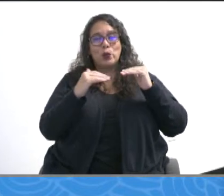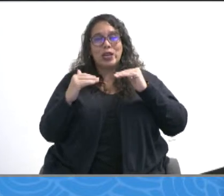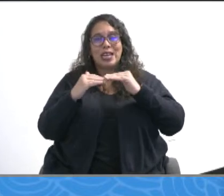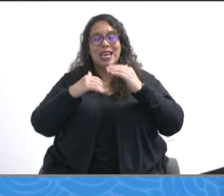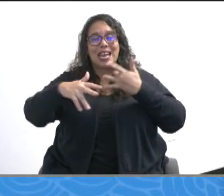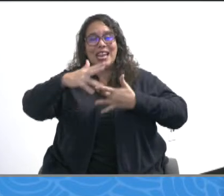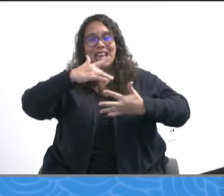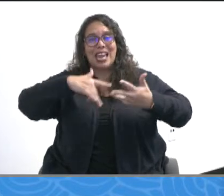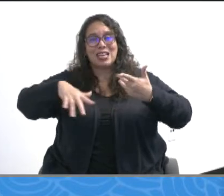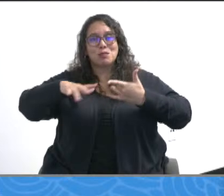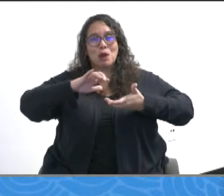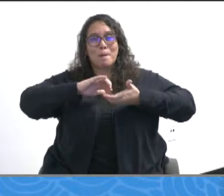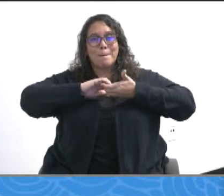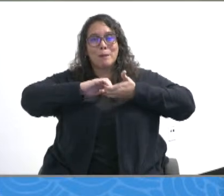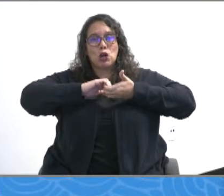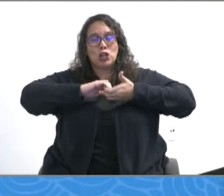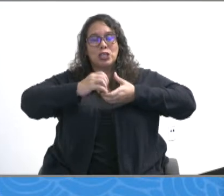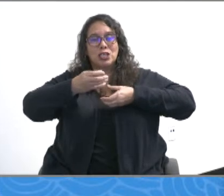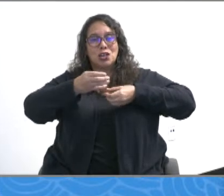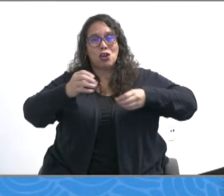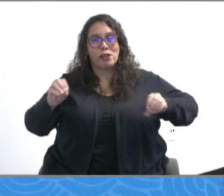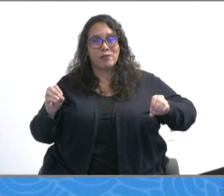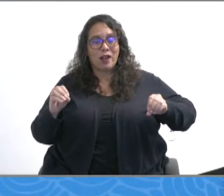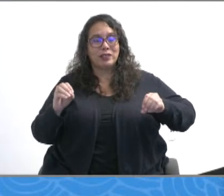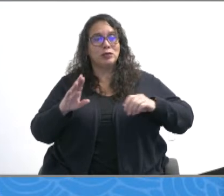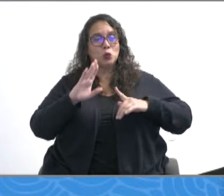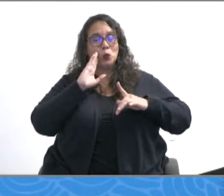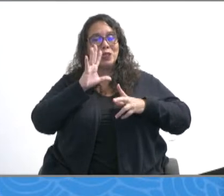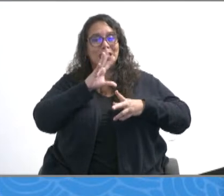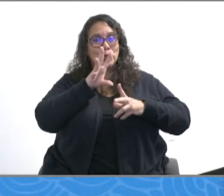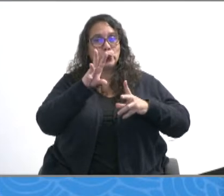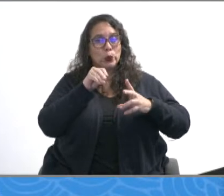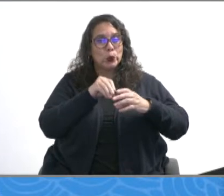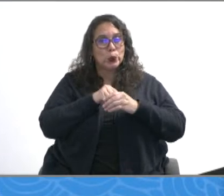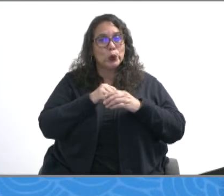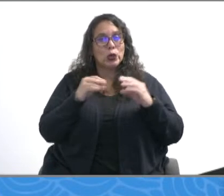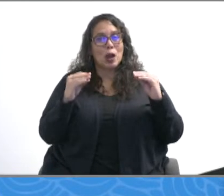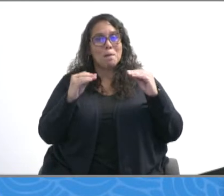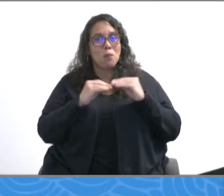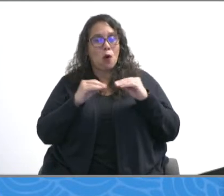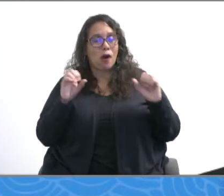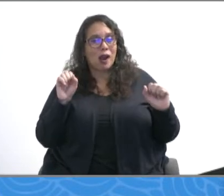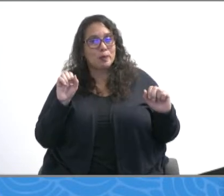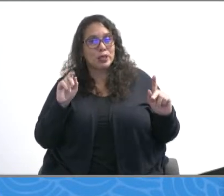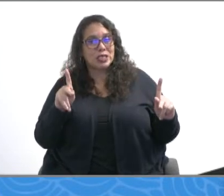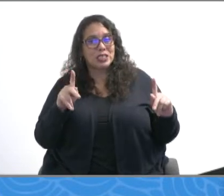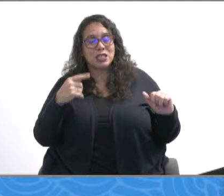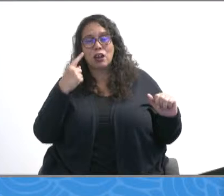And soon, it will be including a few more opportunities for parent engagement.